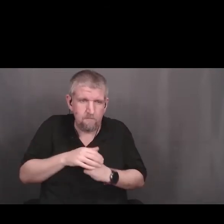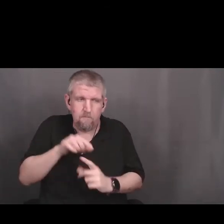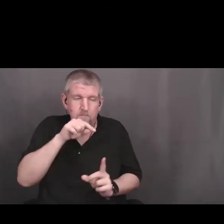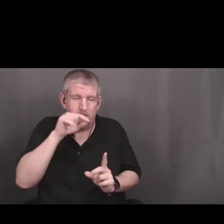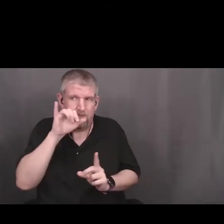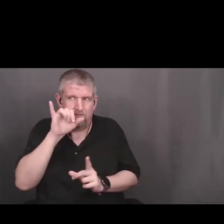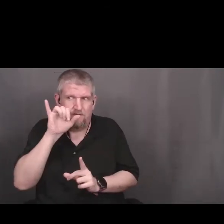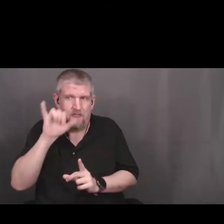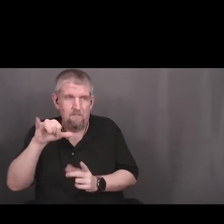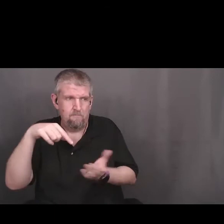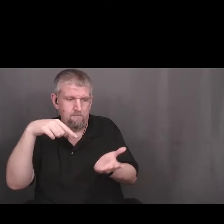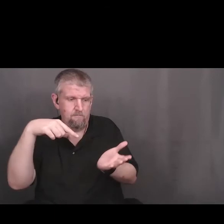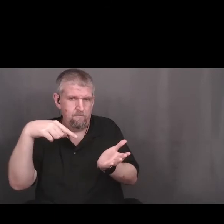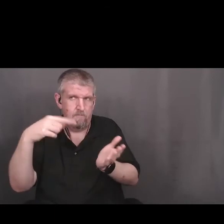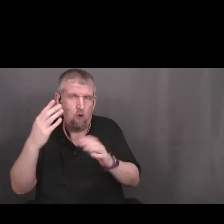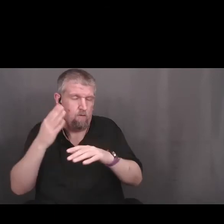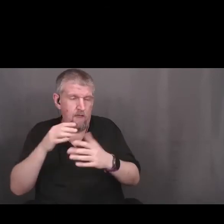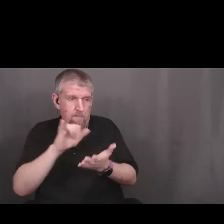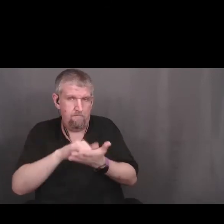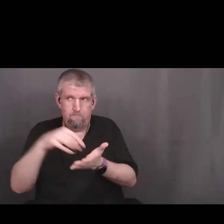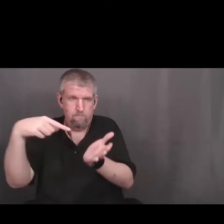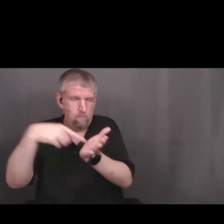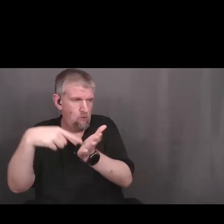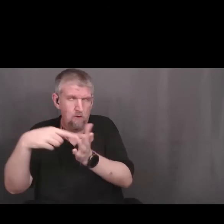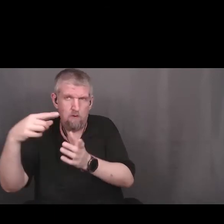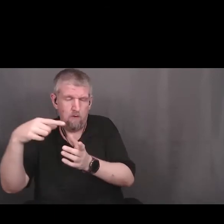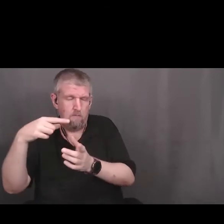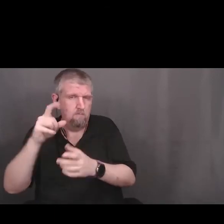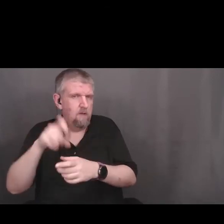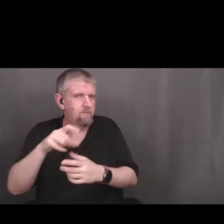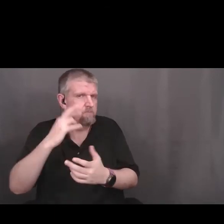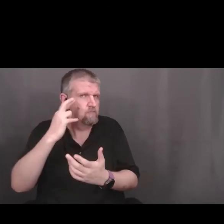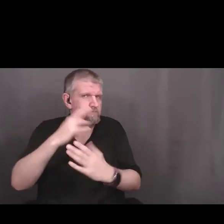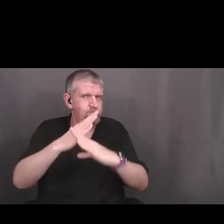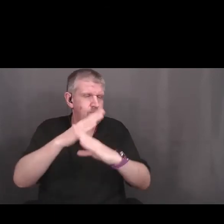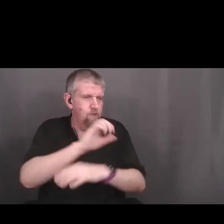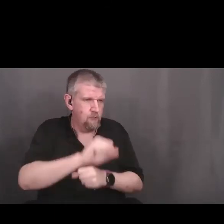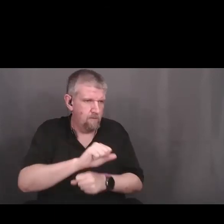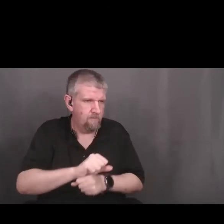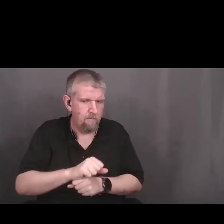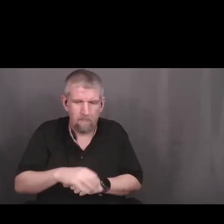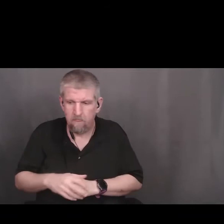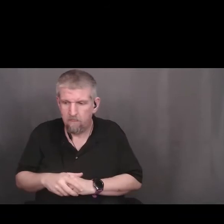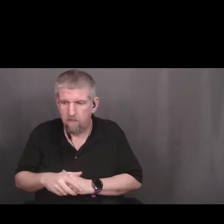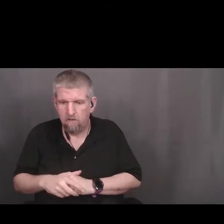with that overpayment right now. So, let's say that because you have an overpayment, you're going to be evicted from your home